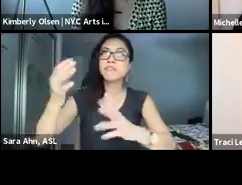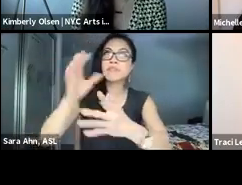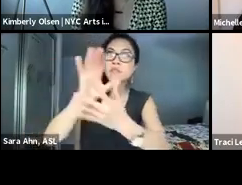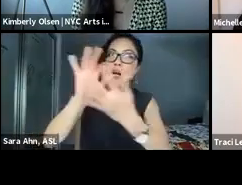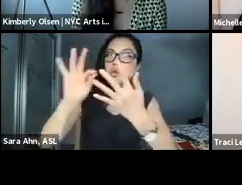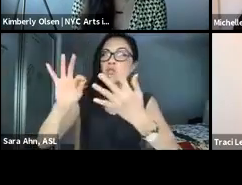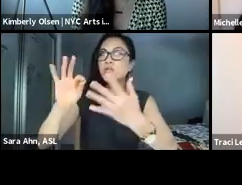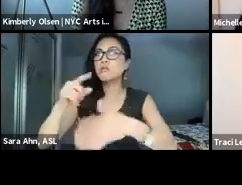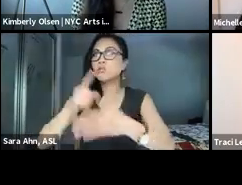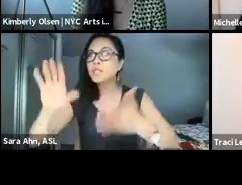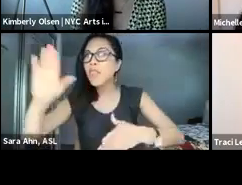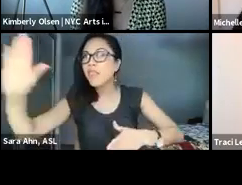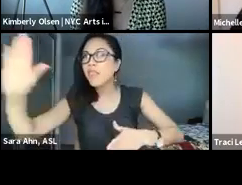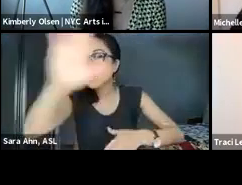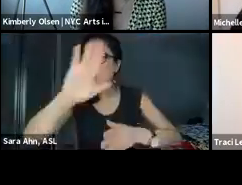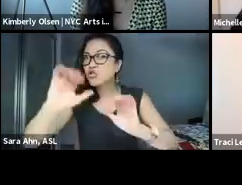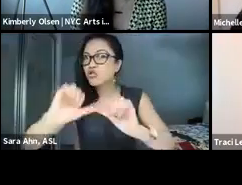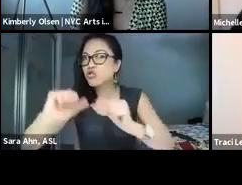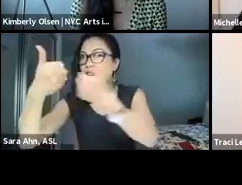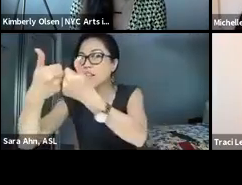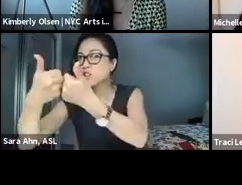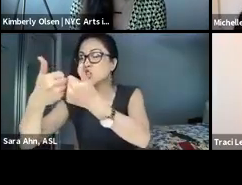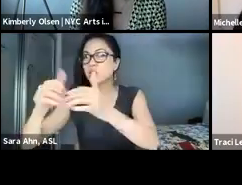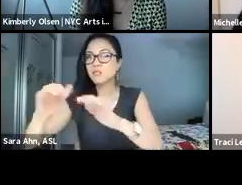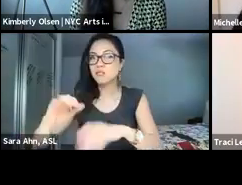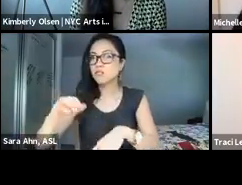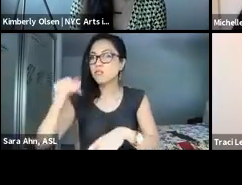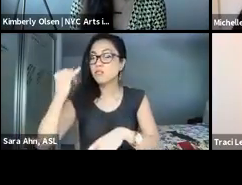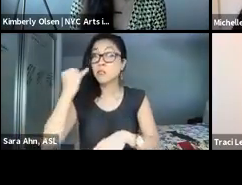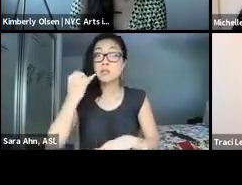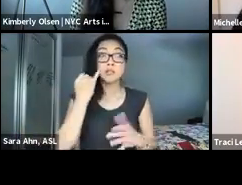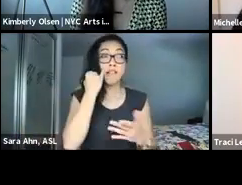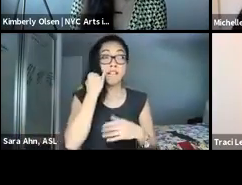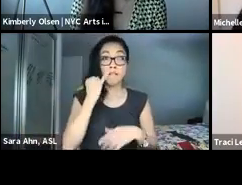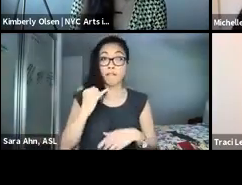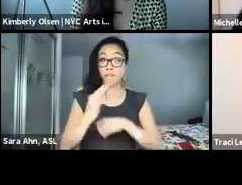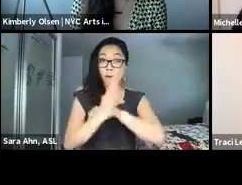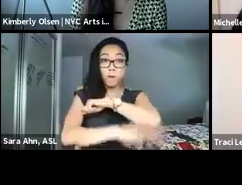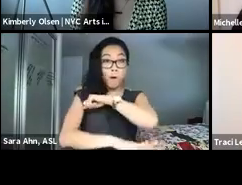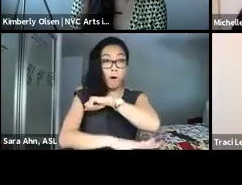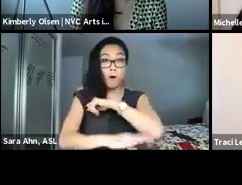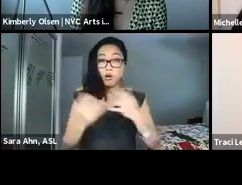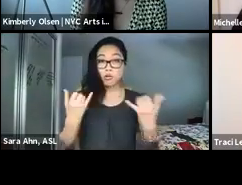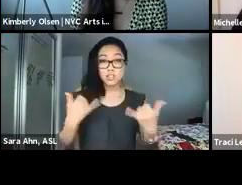like there are people watching us from California and other places. We will see what is happening